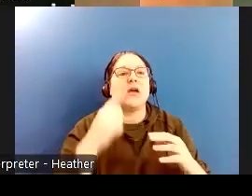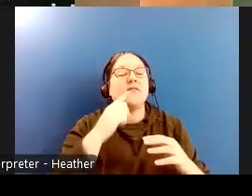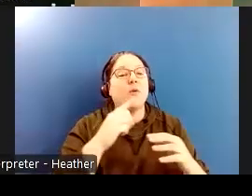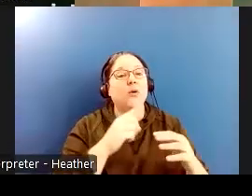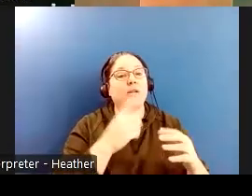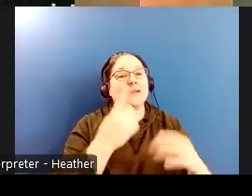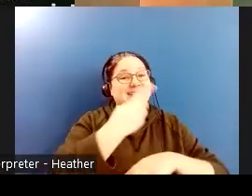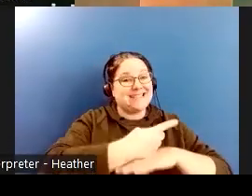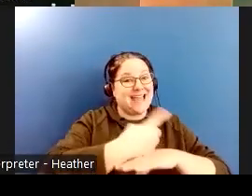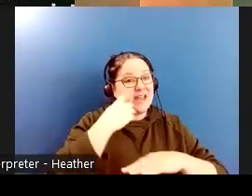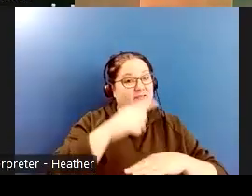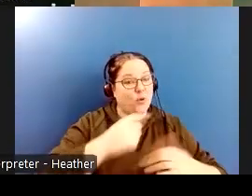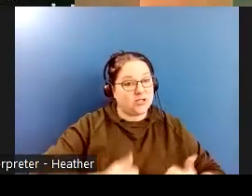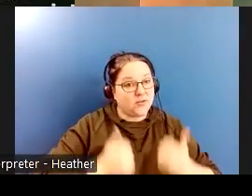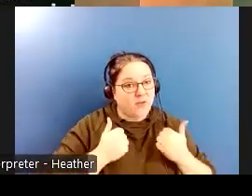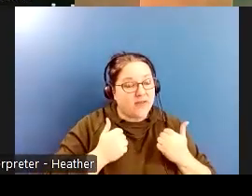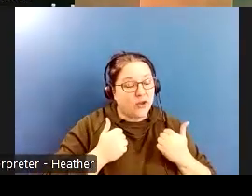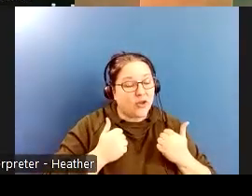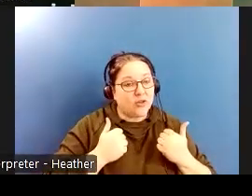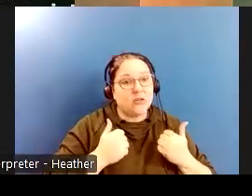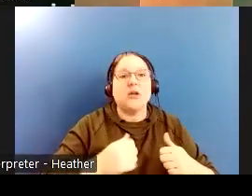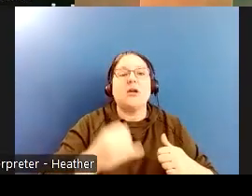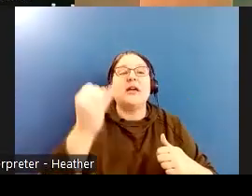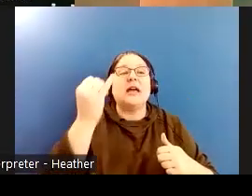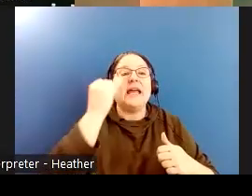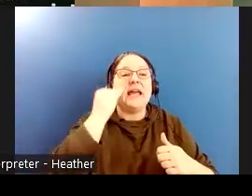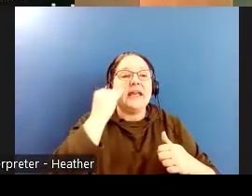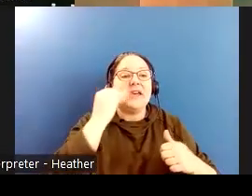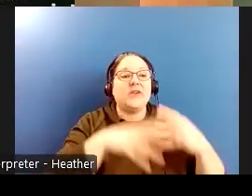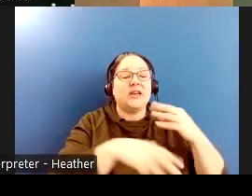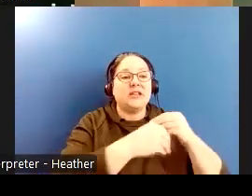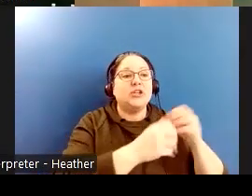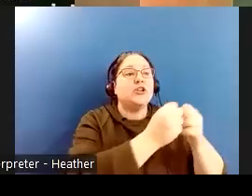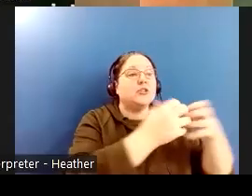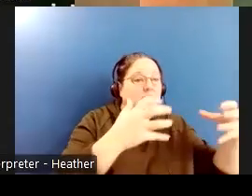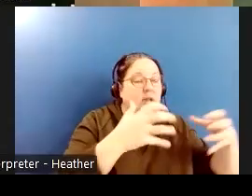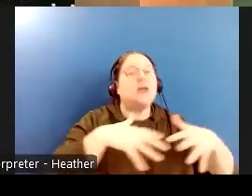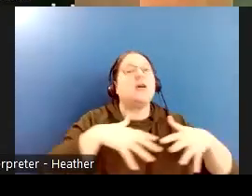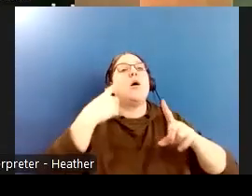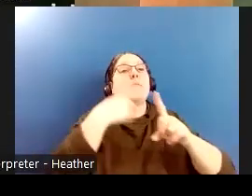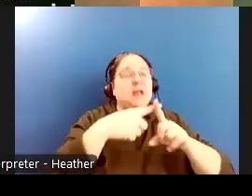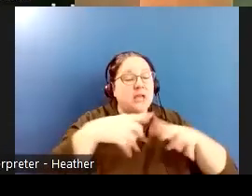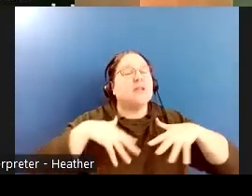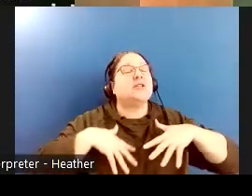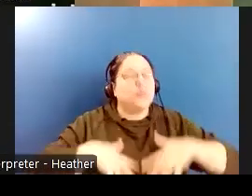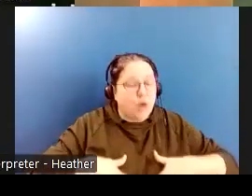that if there was an addition of inflammation and depression, they very much had the worst